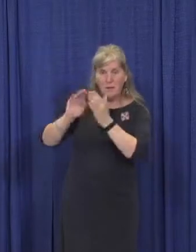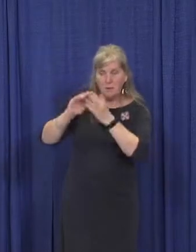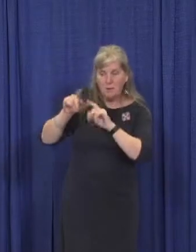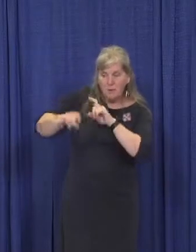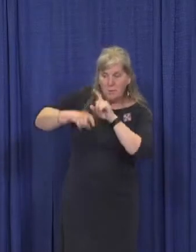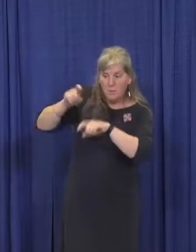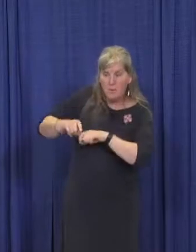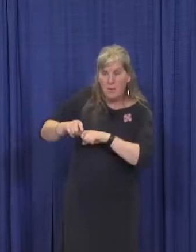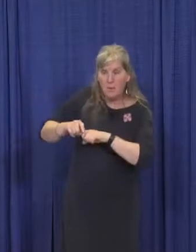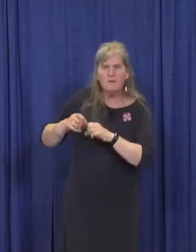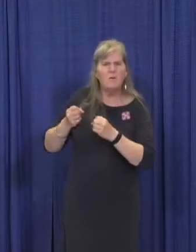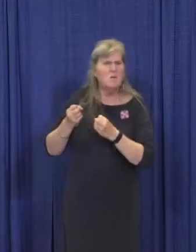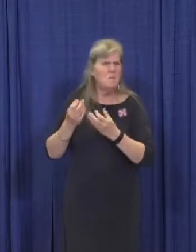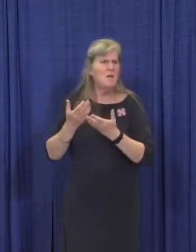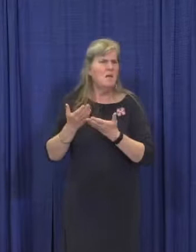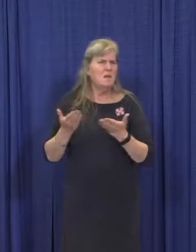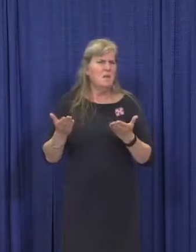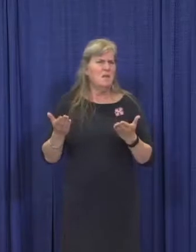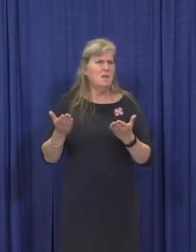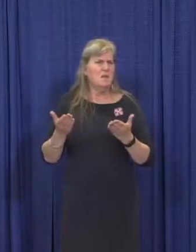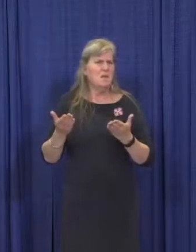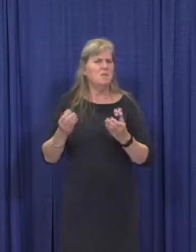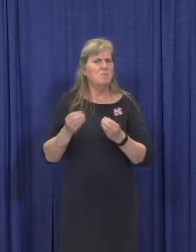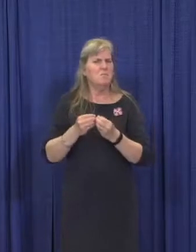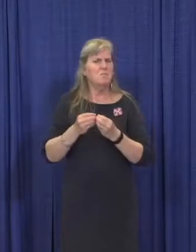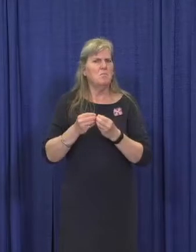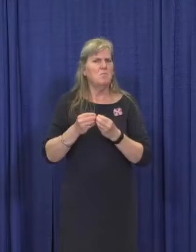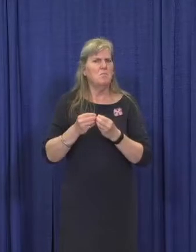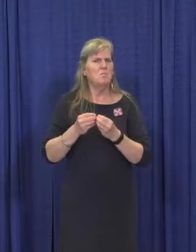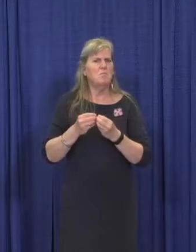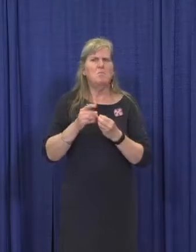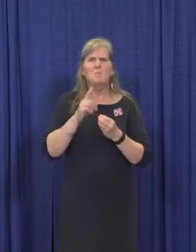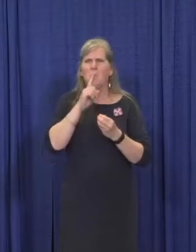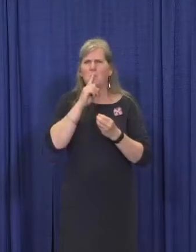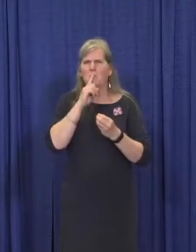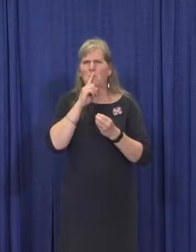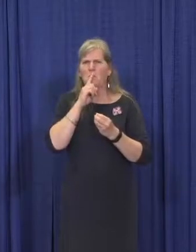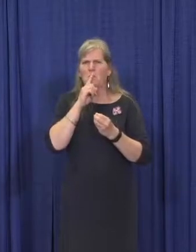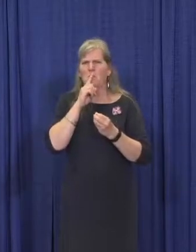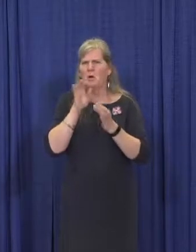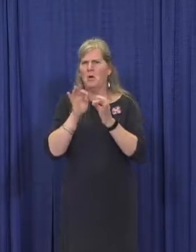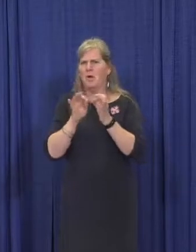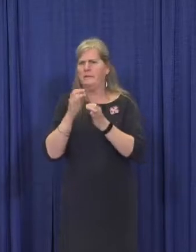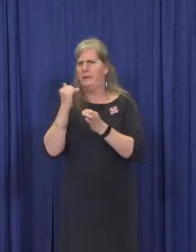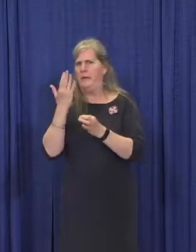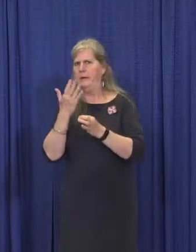anecdotal information. There's been a lot of extra effort. I don't have a dollar value at